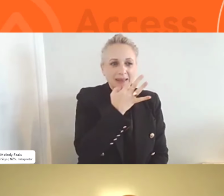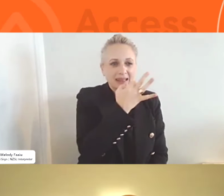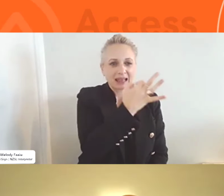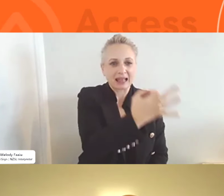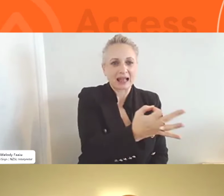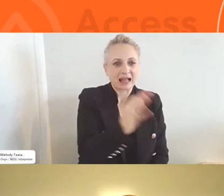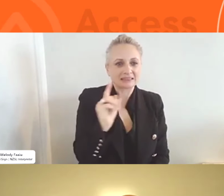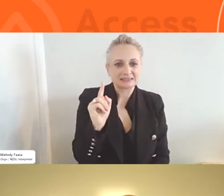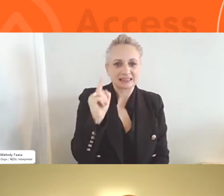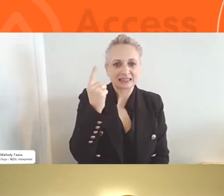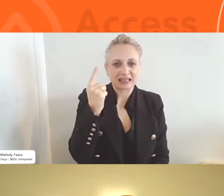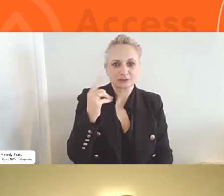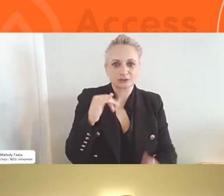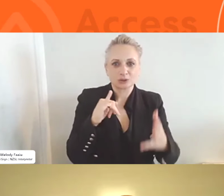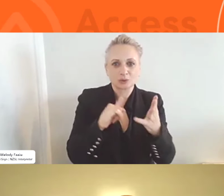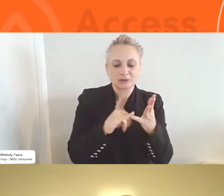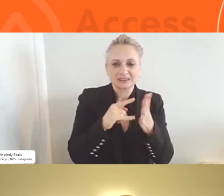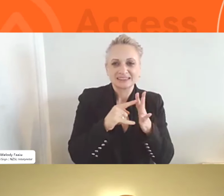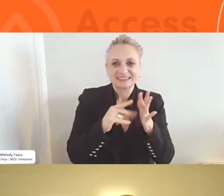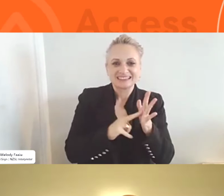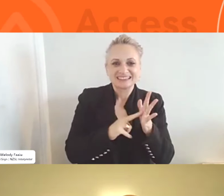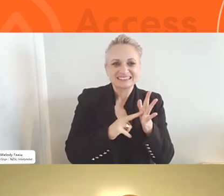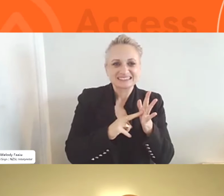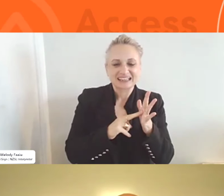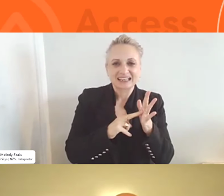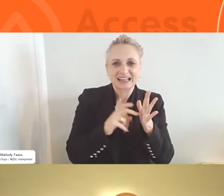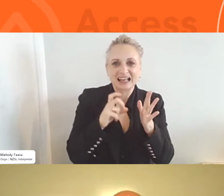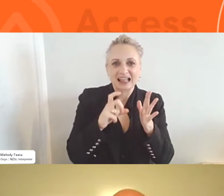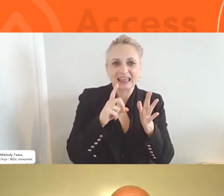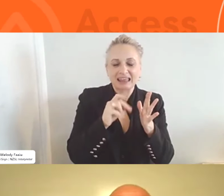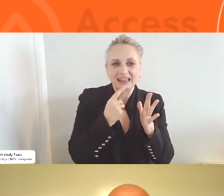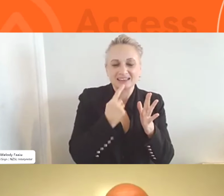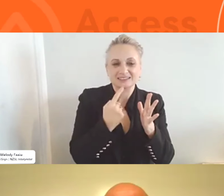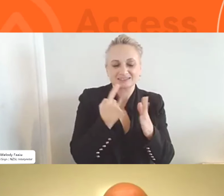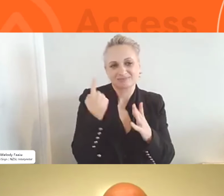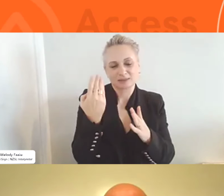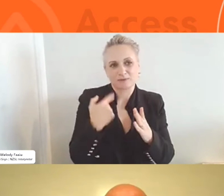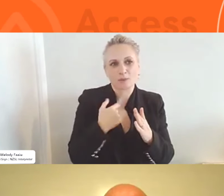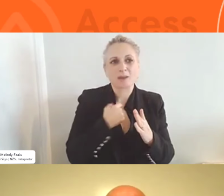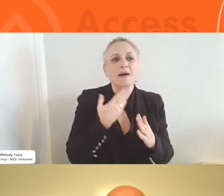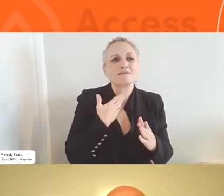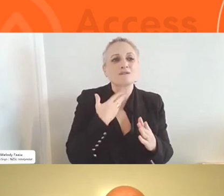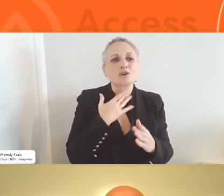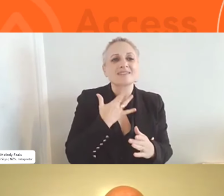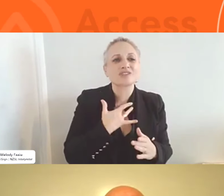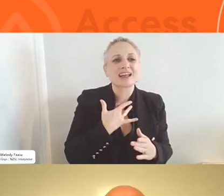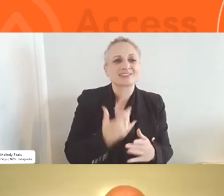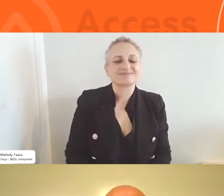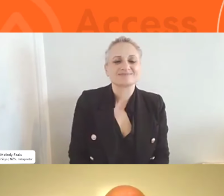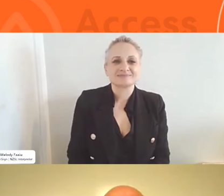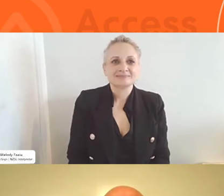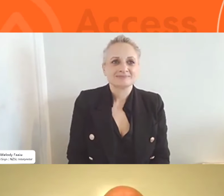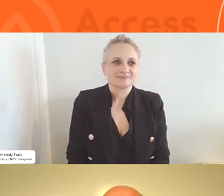one, I'm starting to run out of voice here. Thank you. Absolutely.